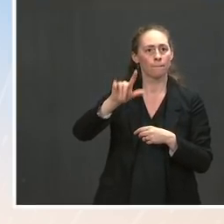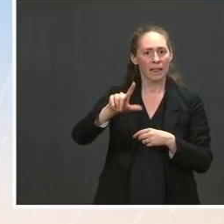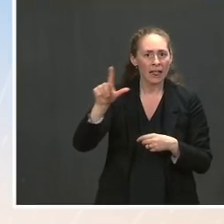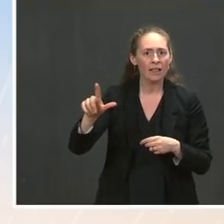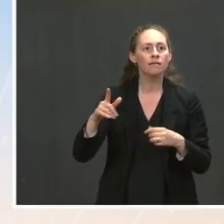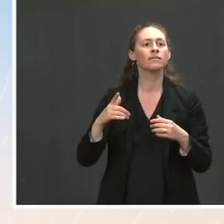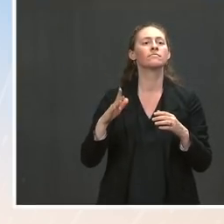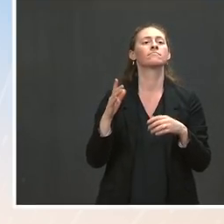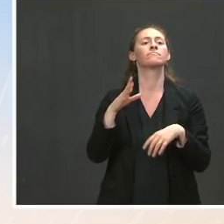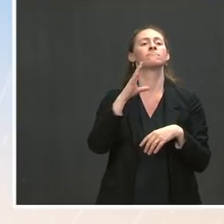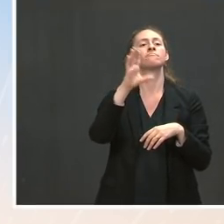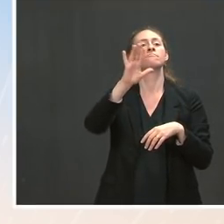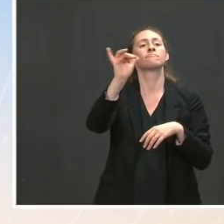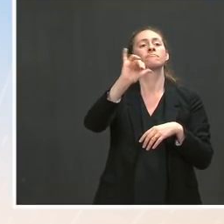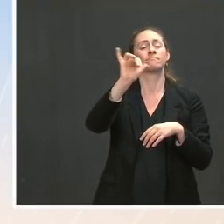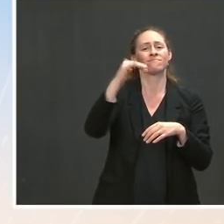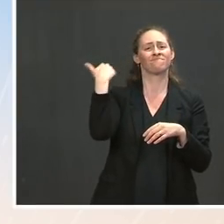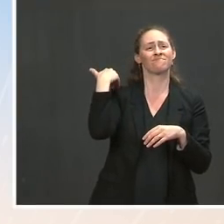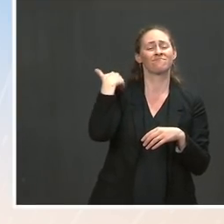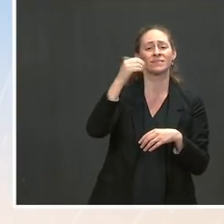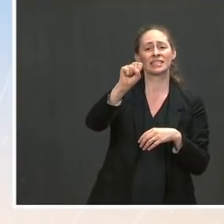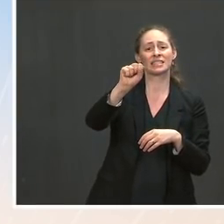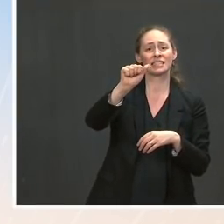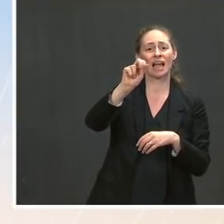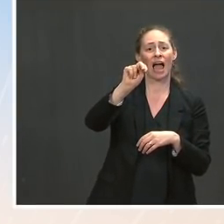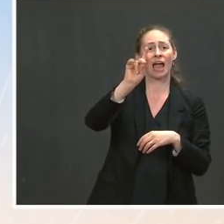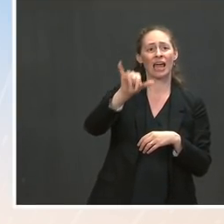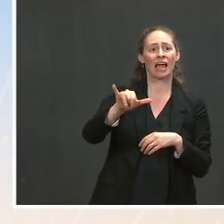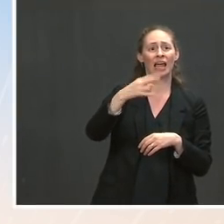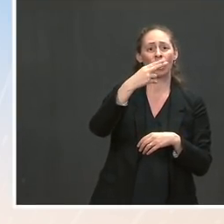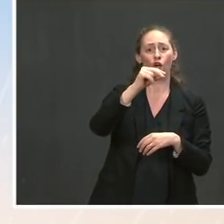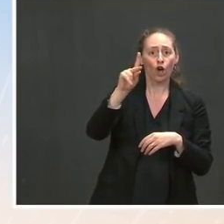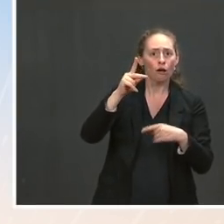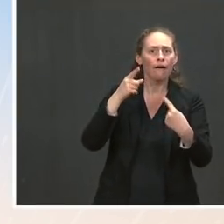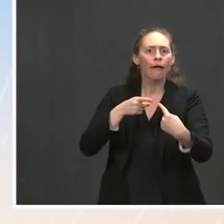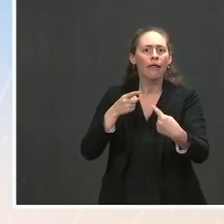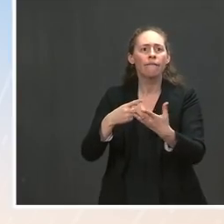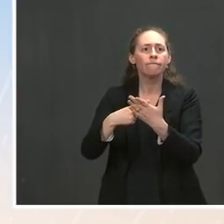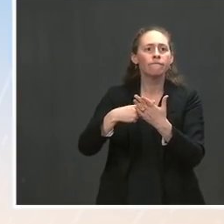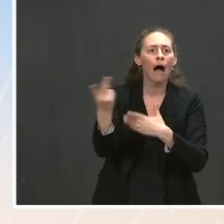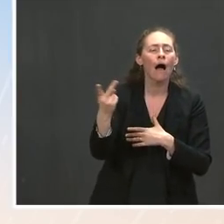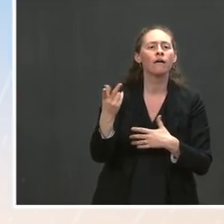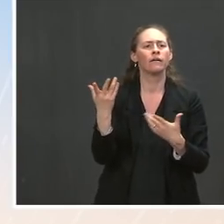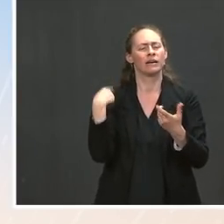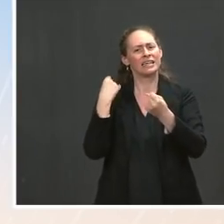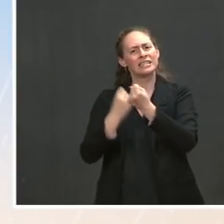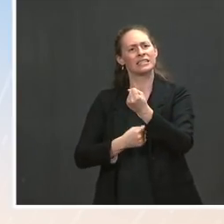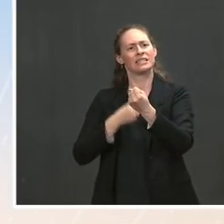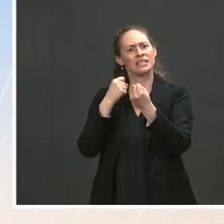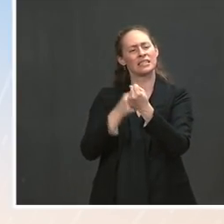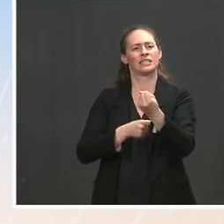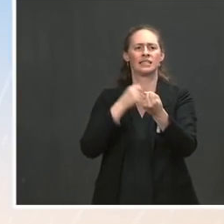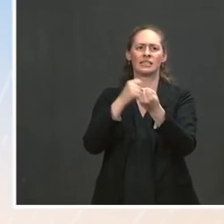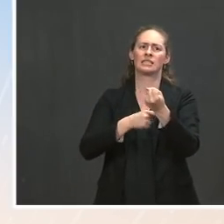helped put in place 23 executive actions to combat gun violence. You'll see more executive action as Josh and others were asking about,